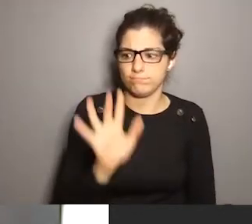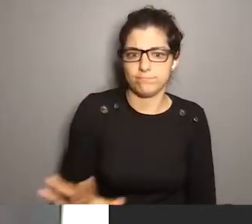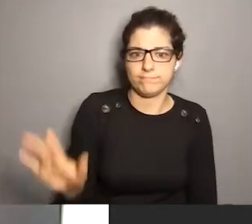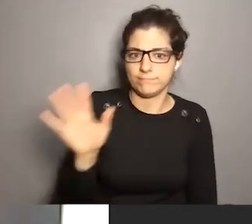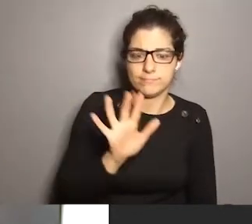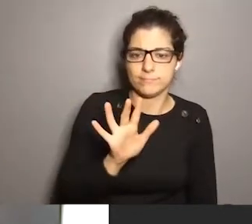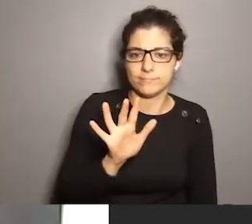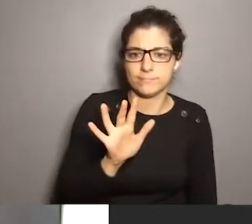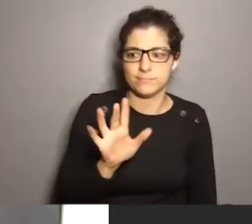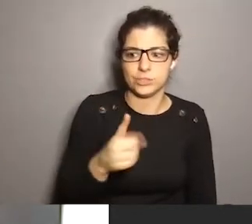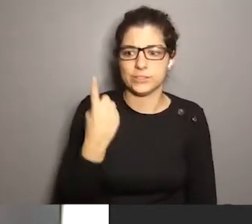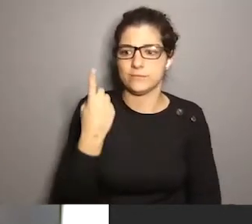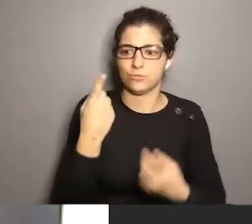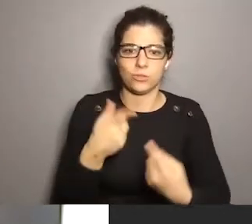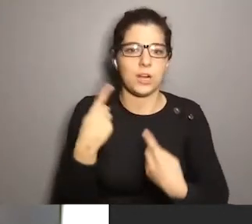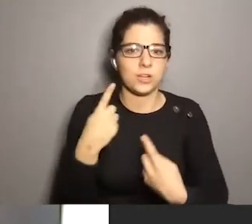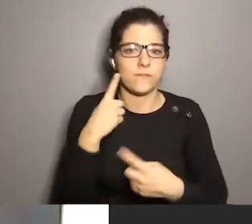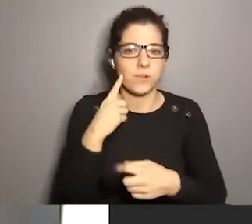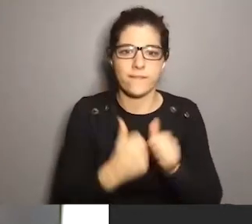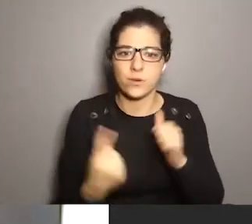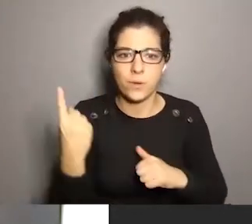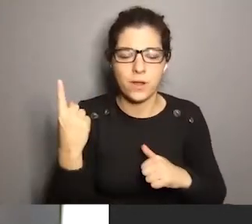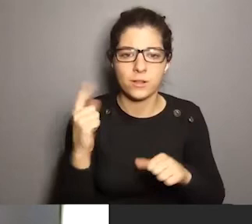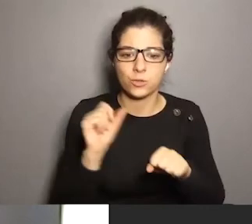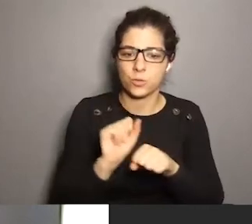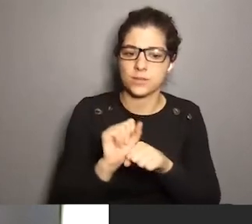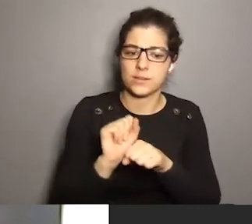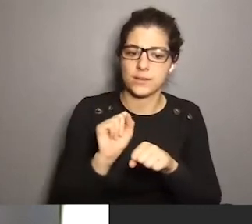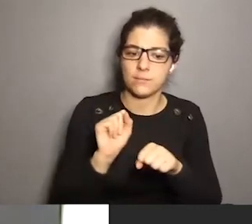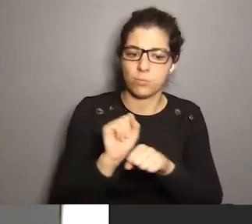It's just been a struggle for everybody that's working in employment services right now.